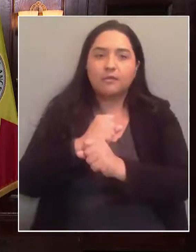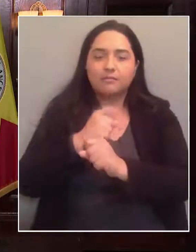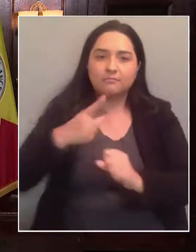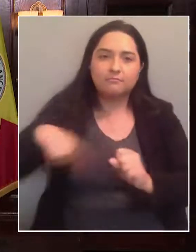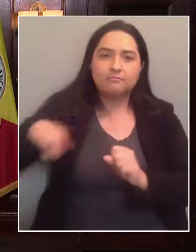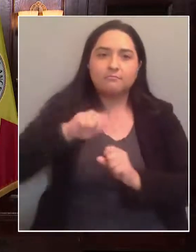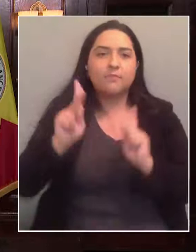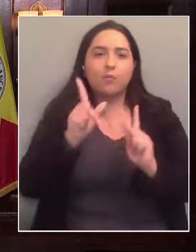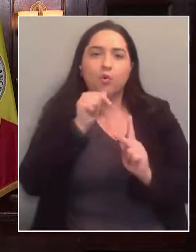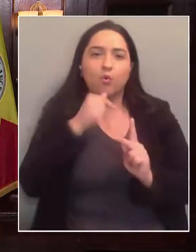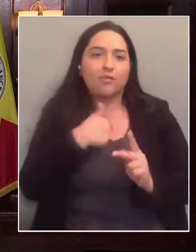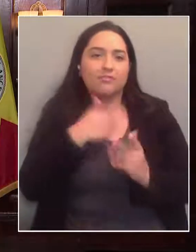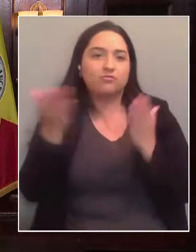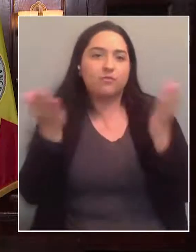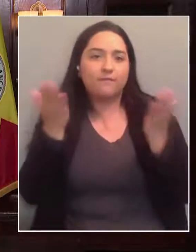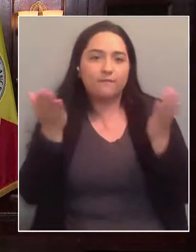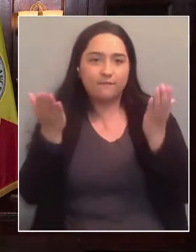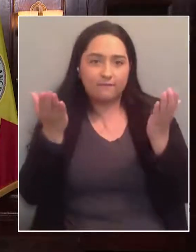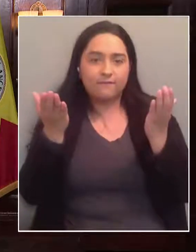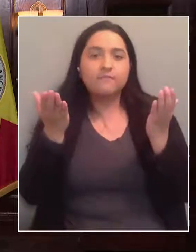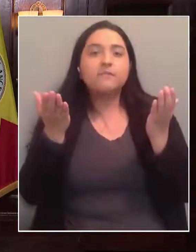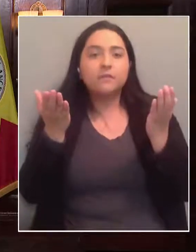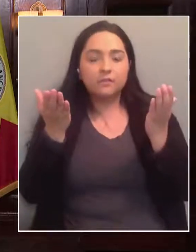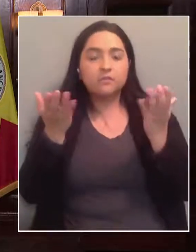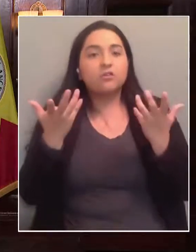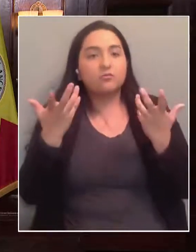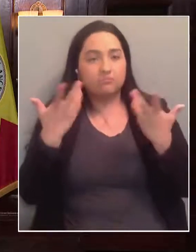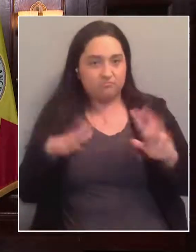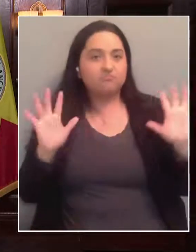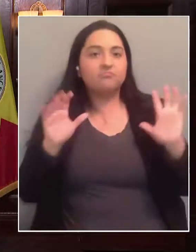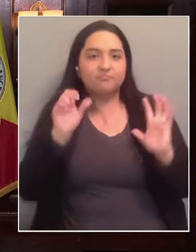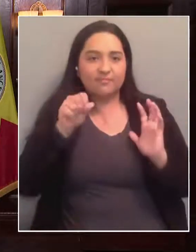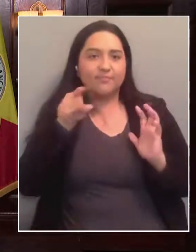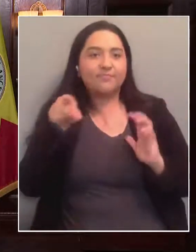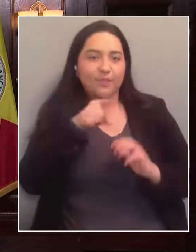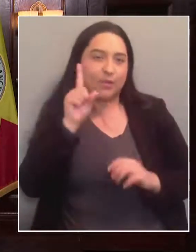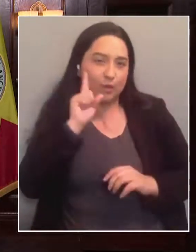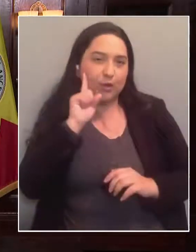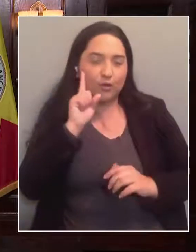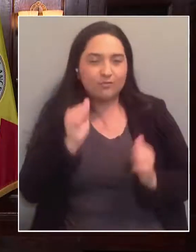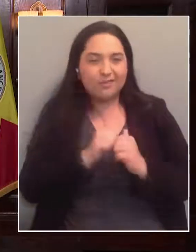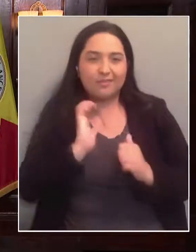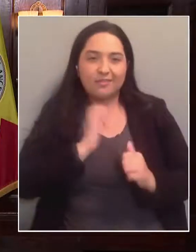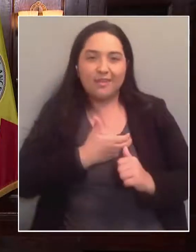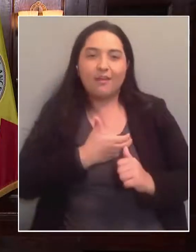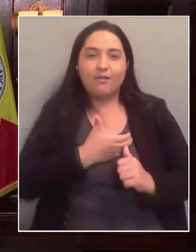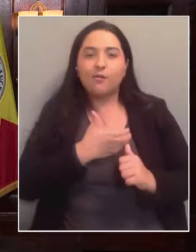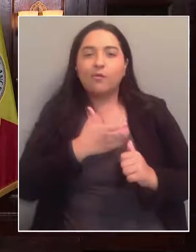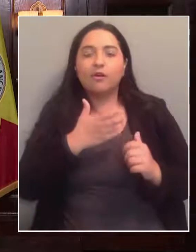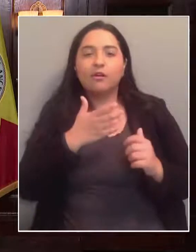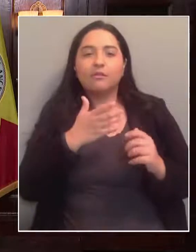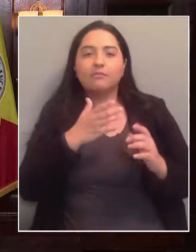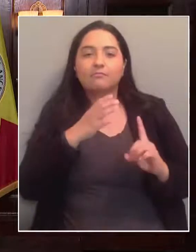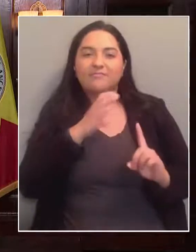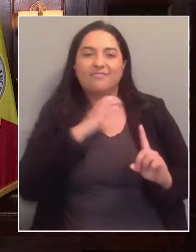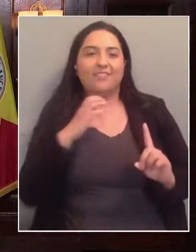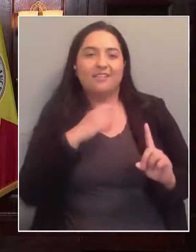PEOPLE THAT WE SERVE. SO WE HAVE DONE THAT AS YOU HEARD. NEARLY 100% HOPEFULLY 100% OF